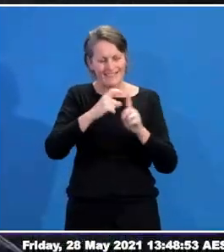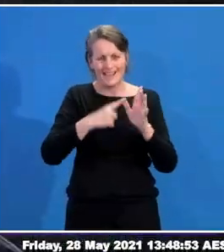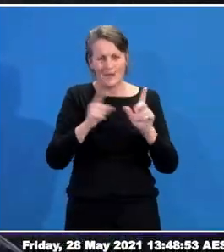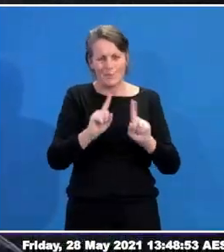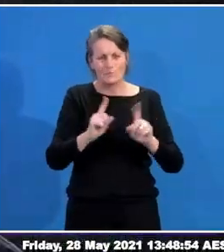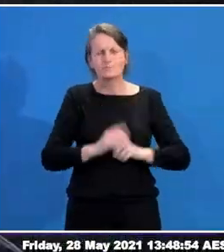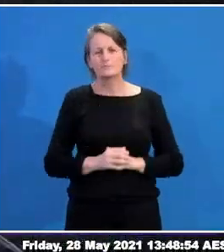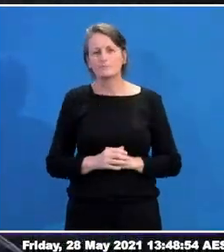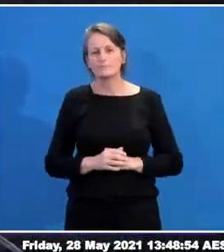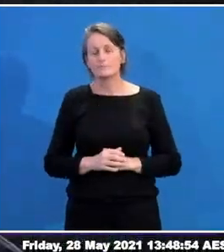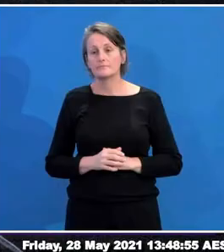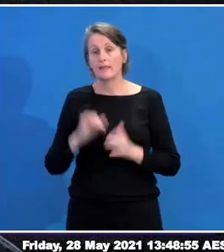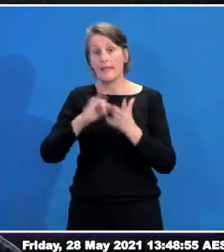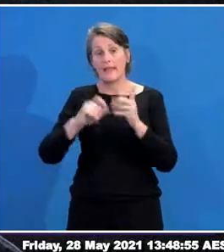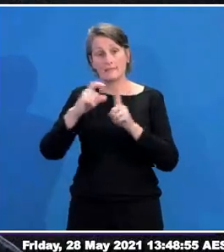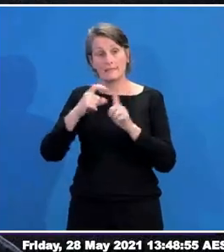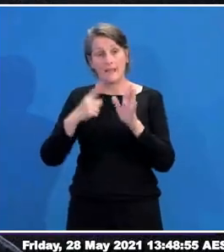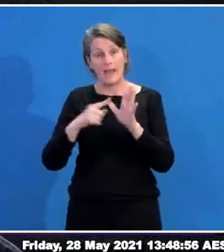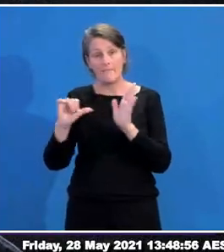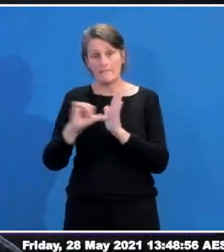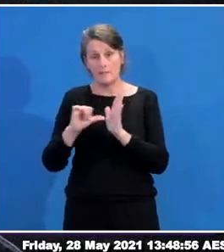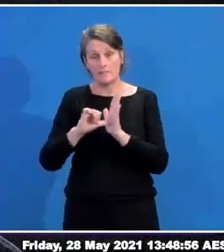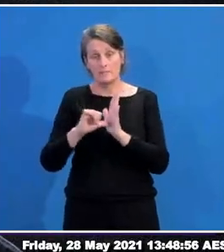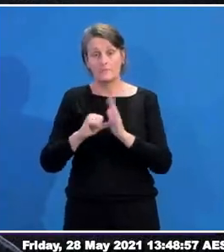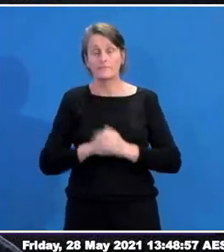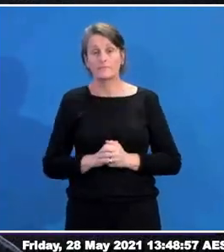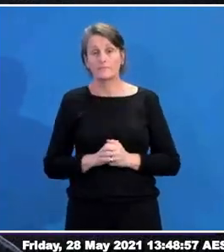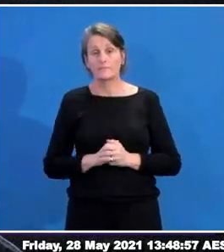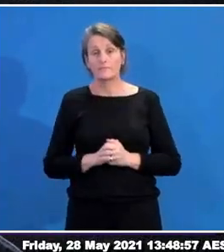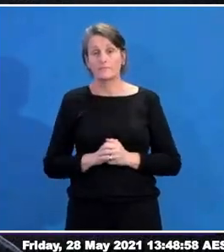MR McNAUGHTON: So SDA funding sorry to use the acronym, but specialist disability